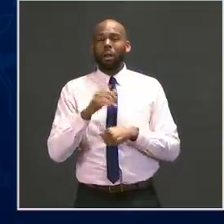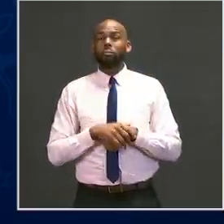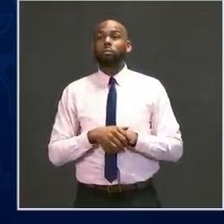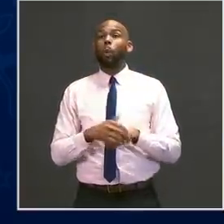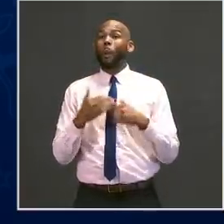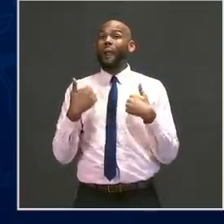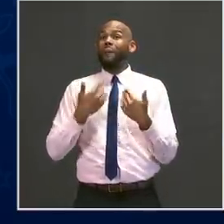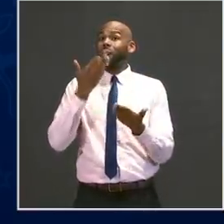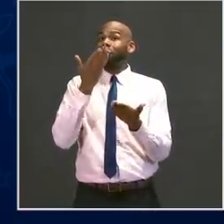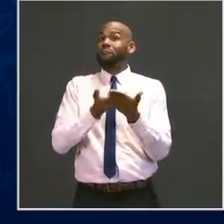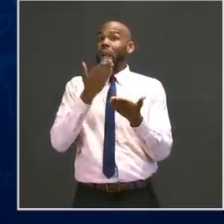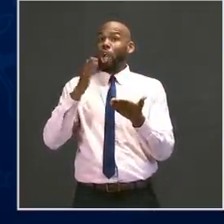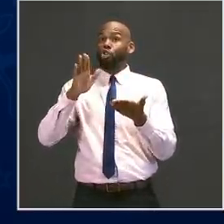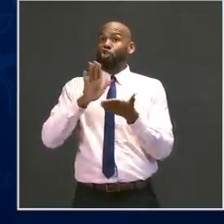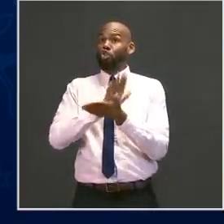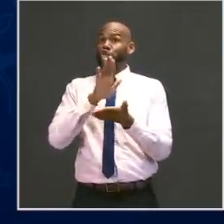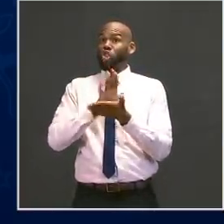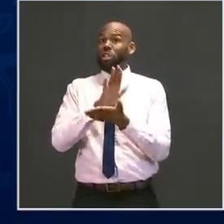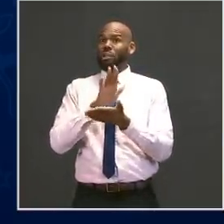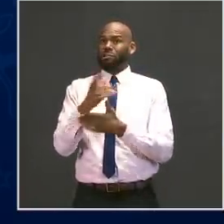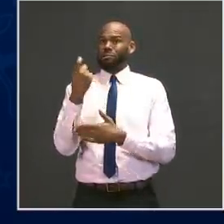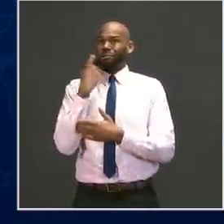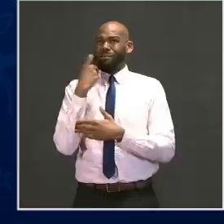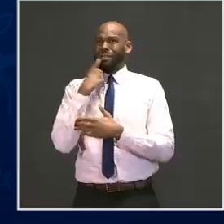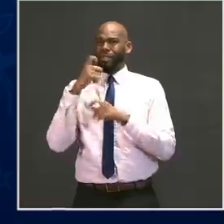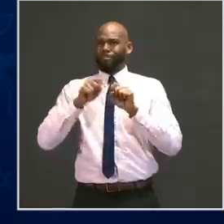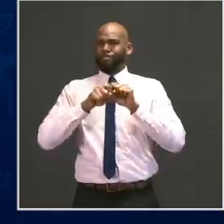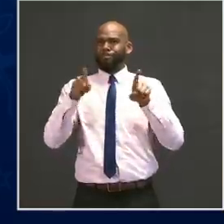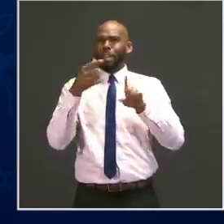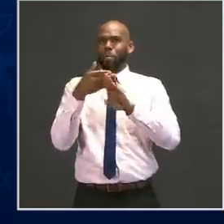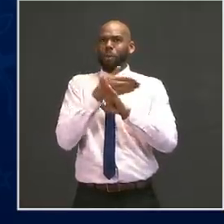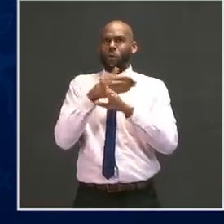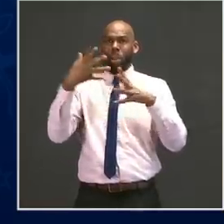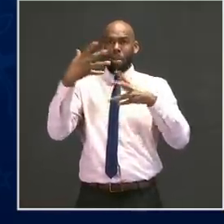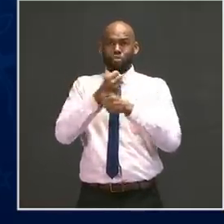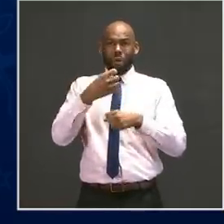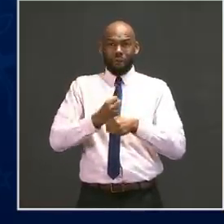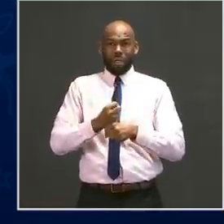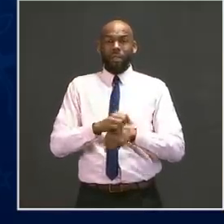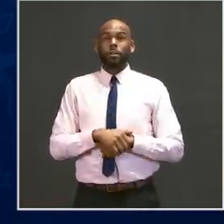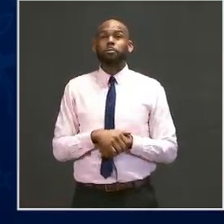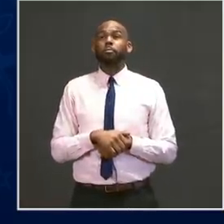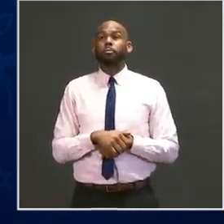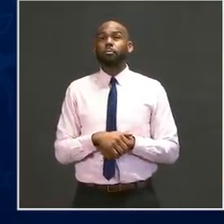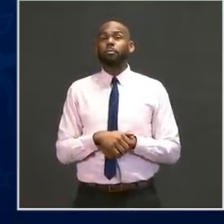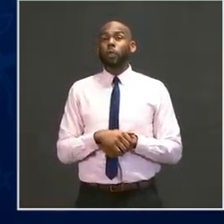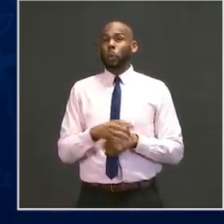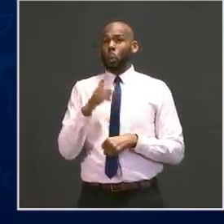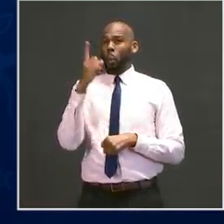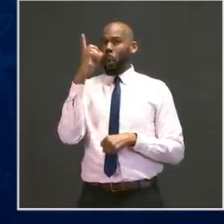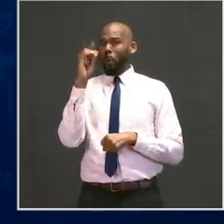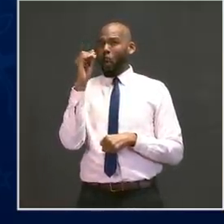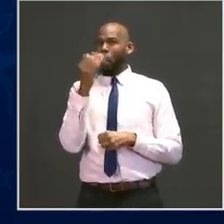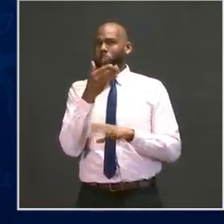so it just came out before the briefing, and I just wanted to highlight it briefly. Last item, and then we'll get to your questions. Someone in here -- it may be that you were not --